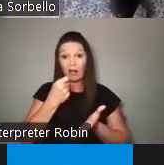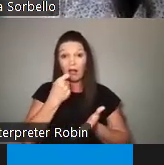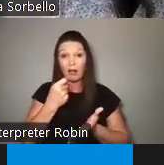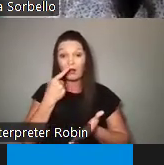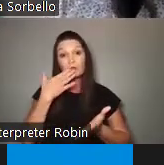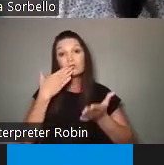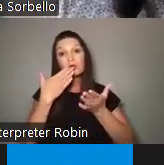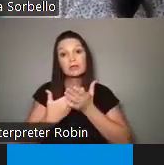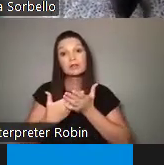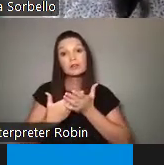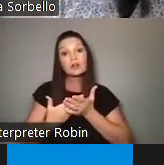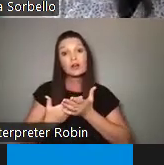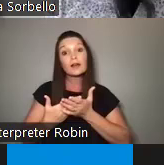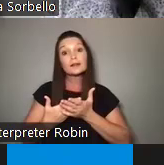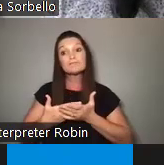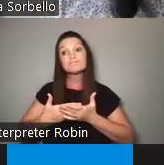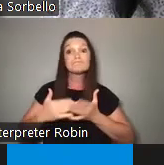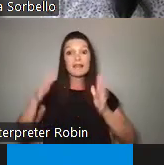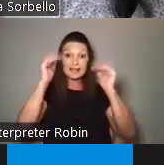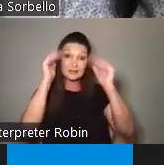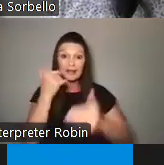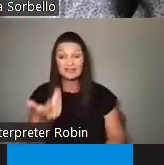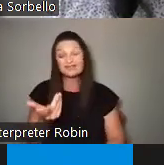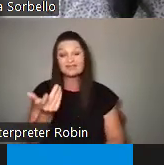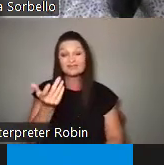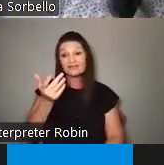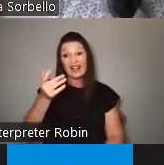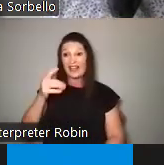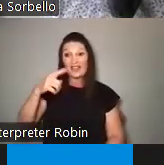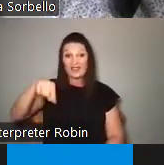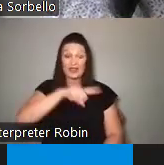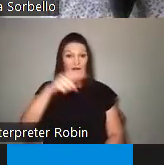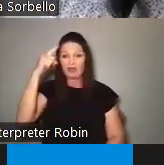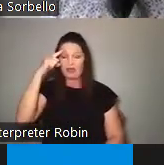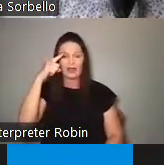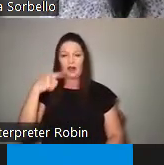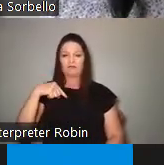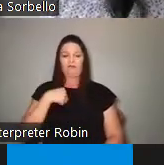to misuse. I mean truly it doesn't matter the motive. It is still our role as human service workers to do